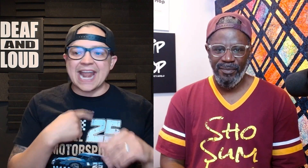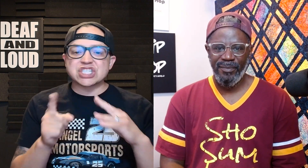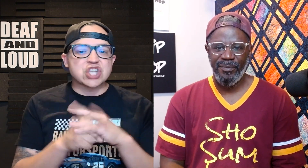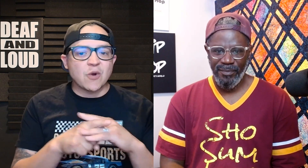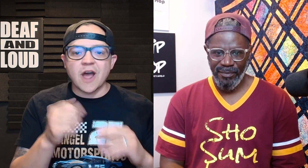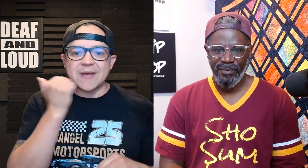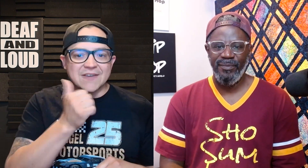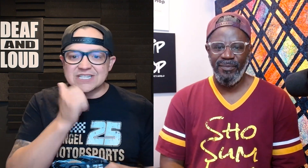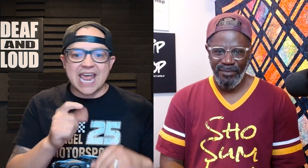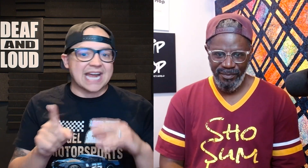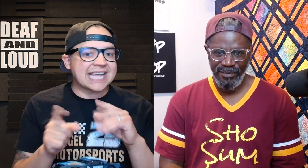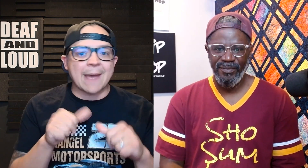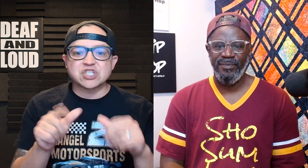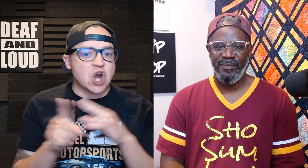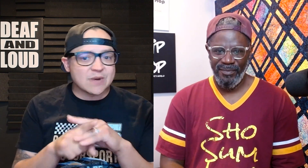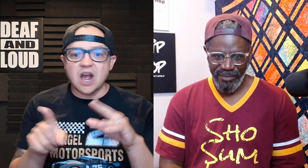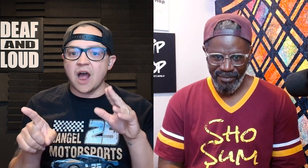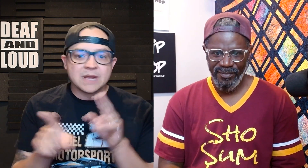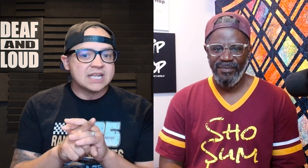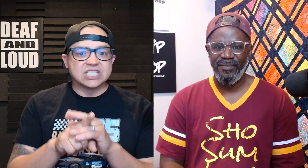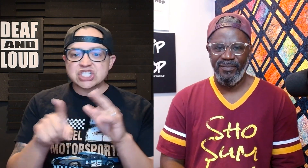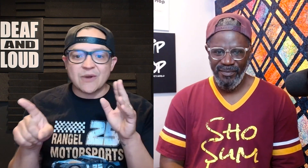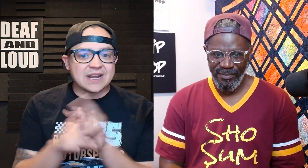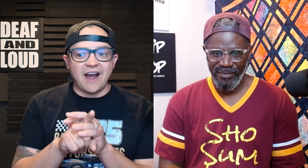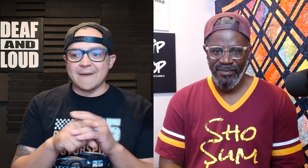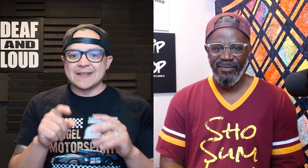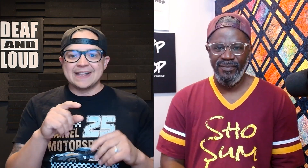I showed up every day. I kept showing up and showing up.